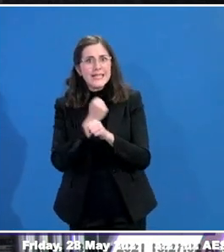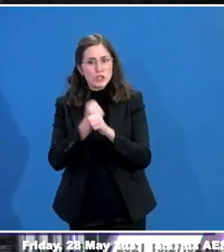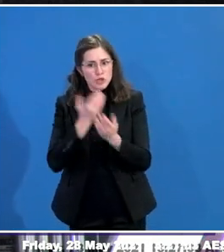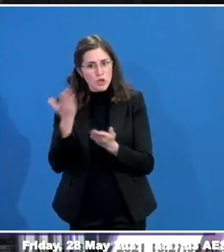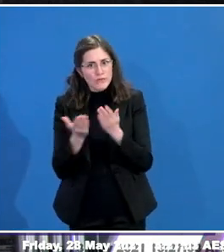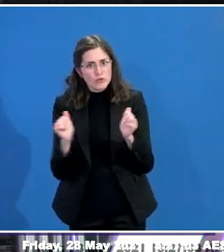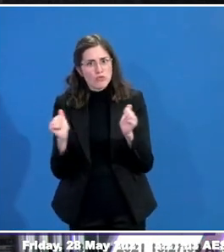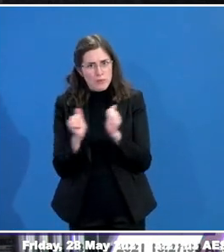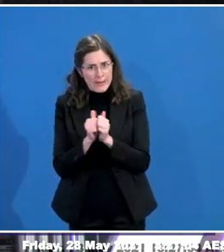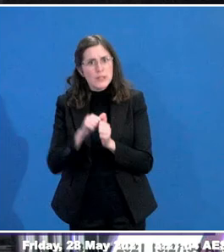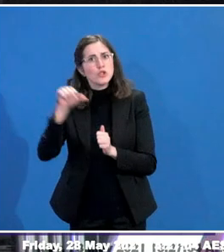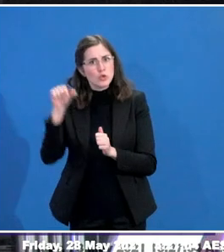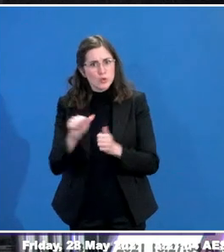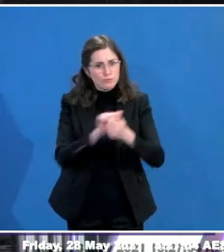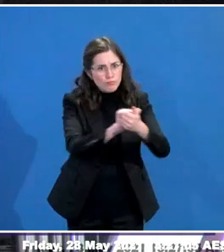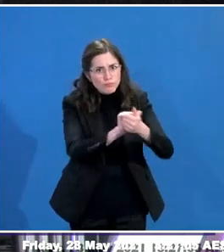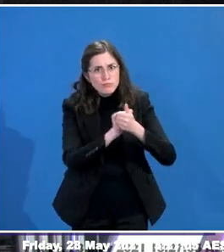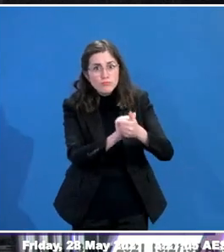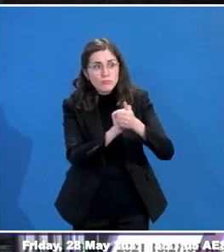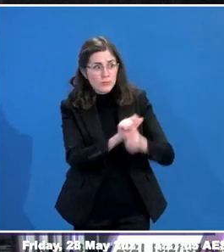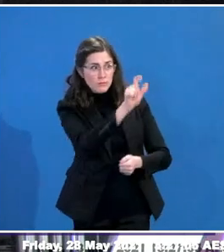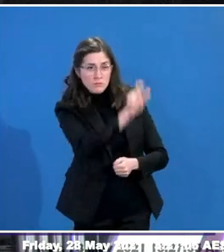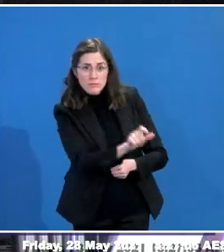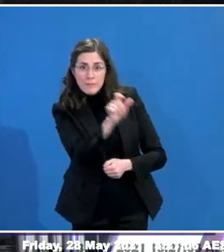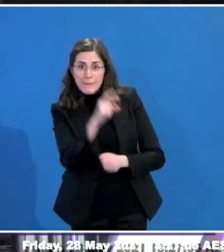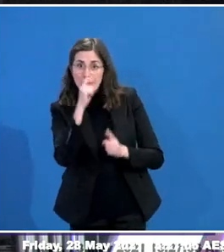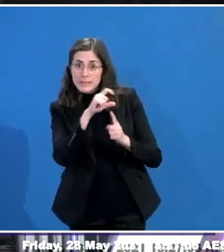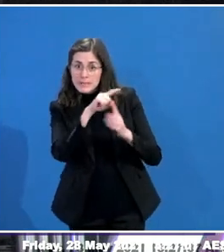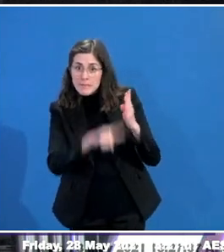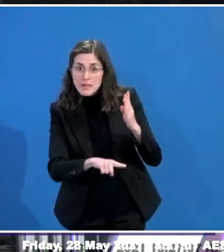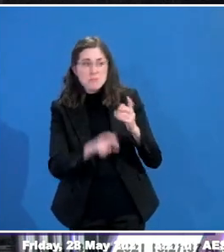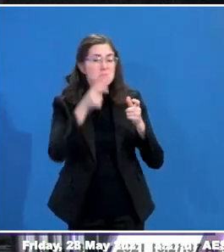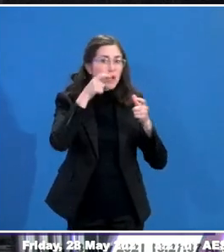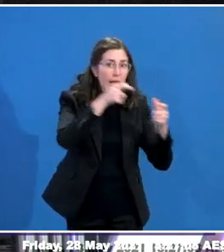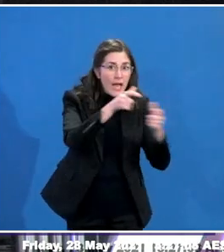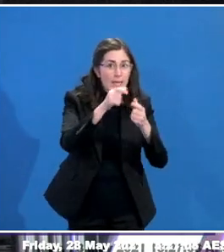process between the participant, any other person and the provider...